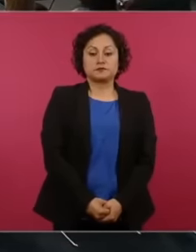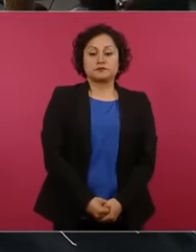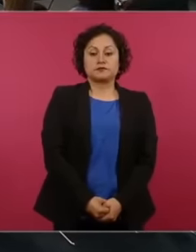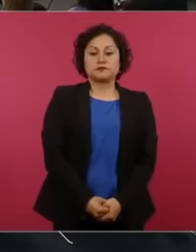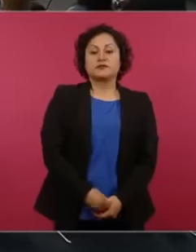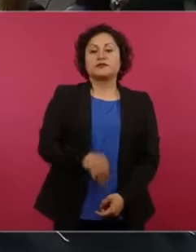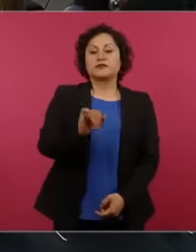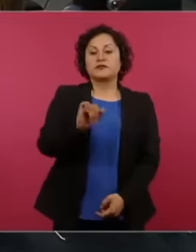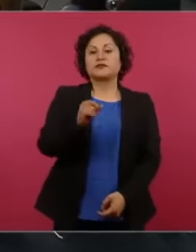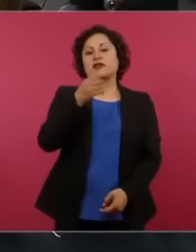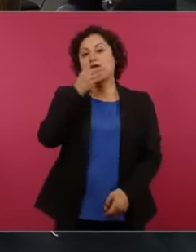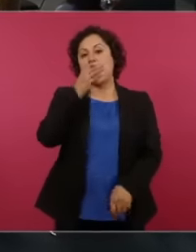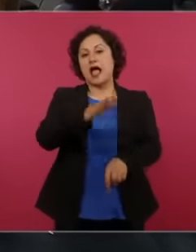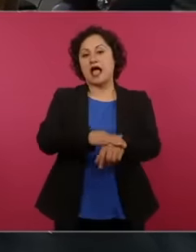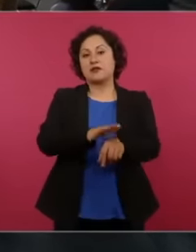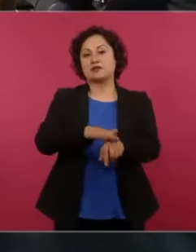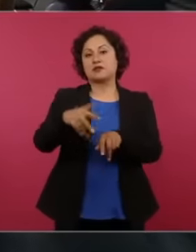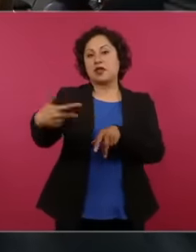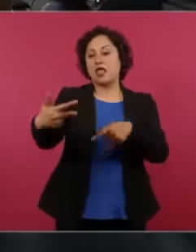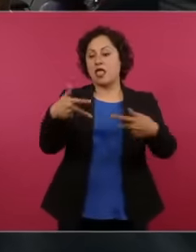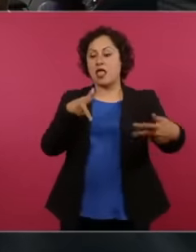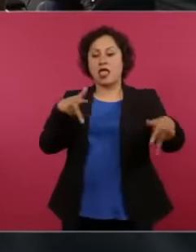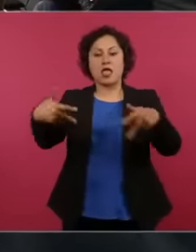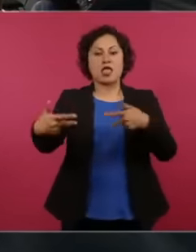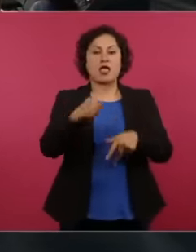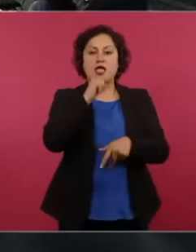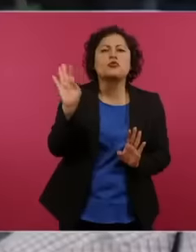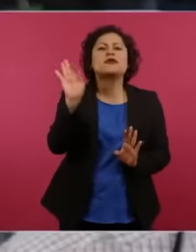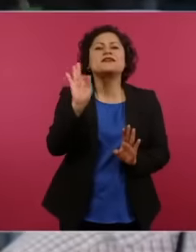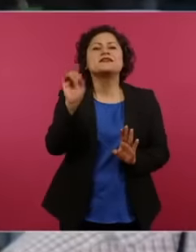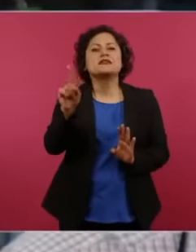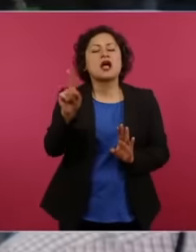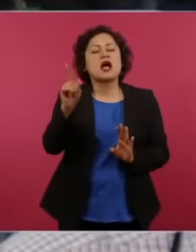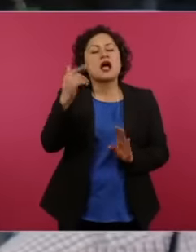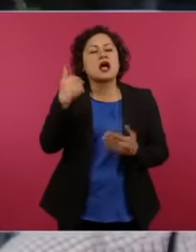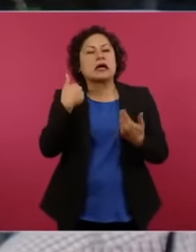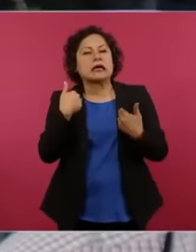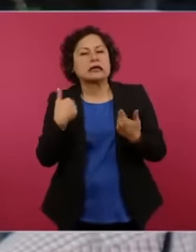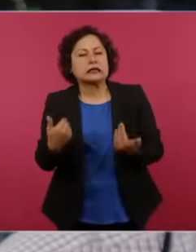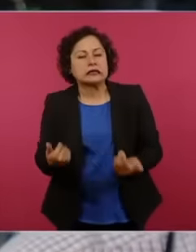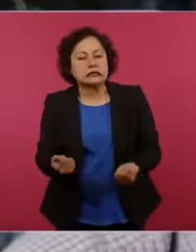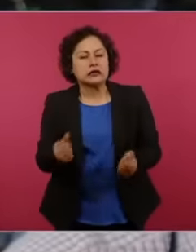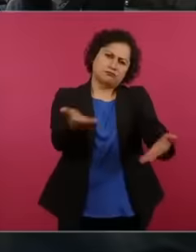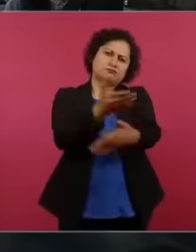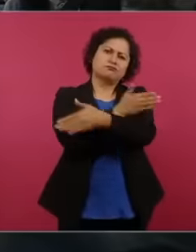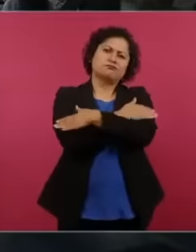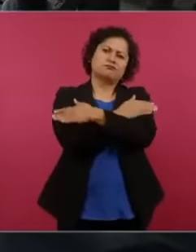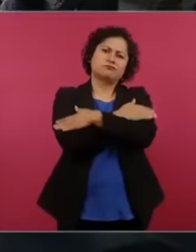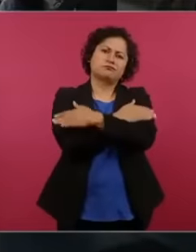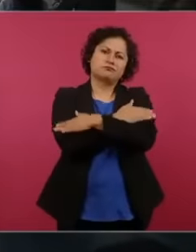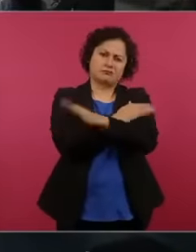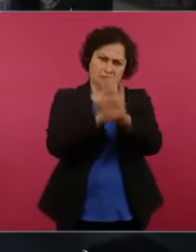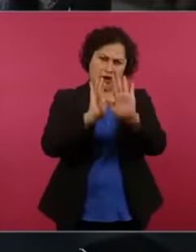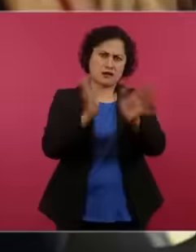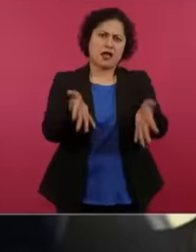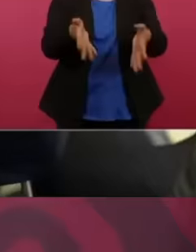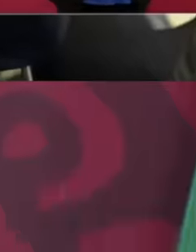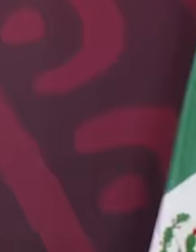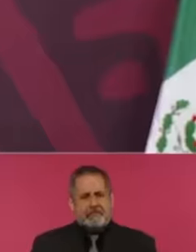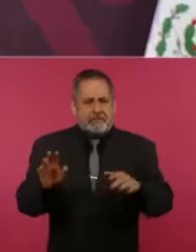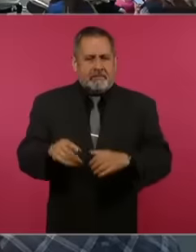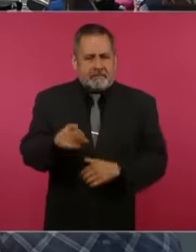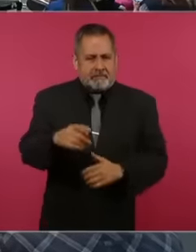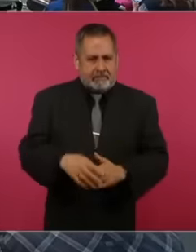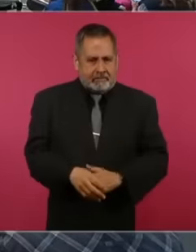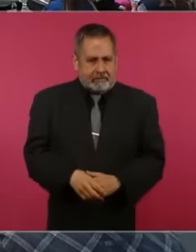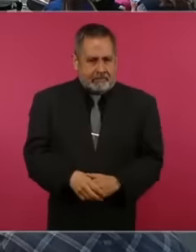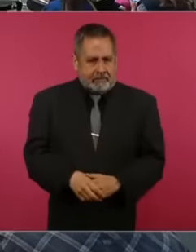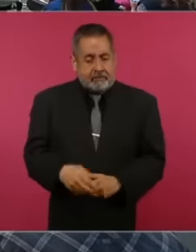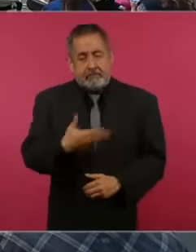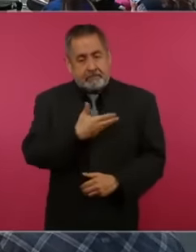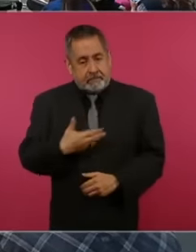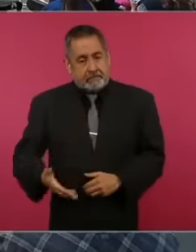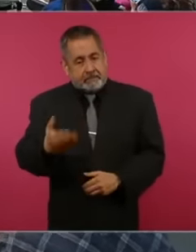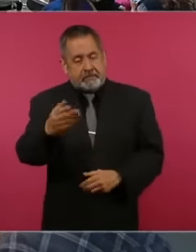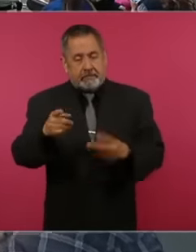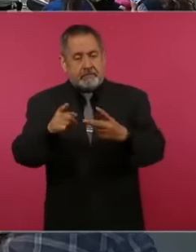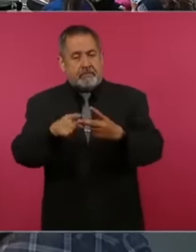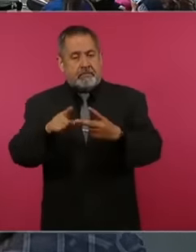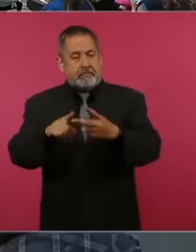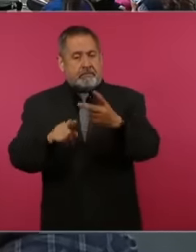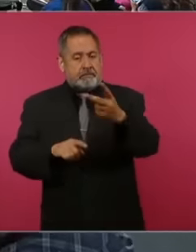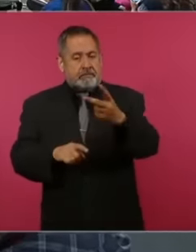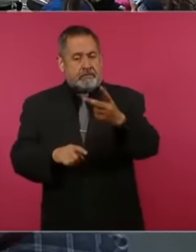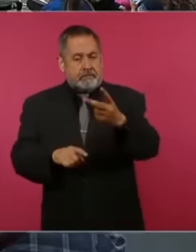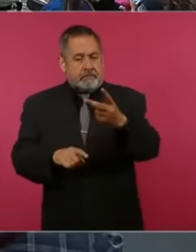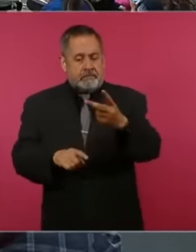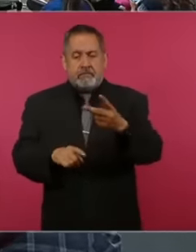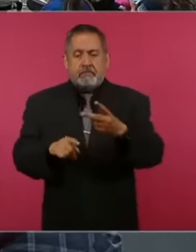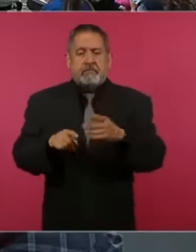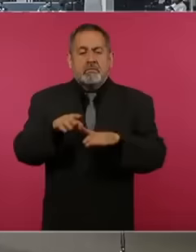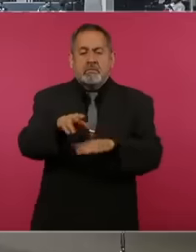don't record it, and love each other a lot, open up about it. My second topic is about journalism. But before